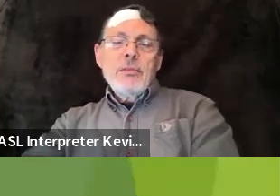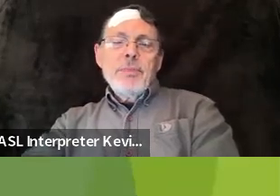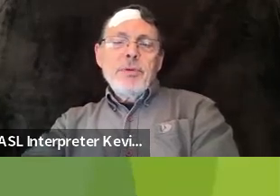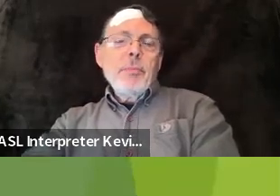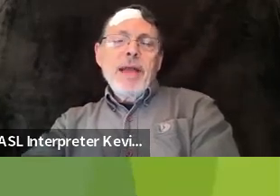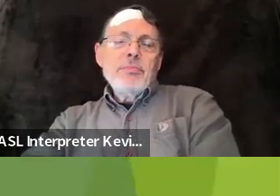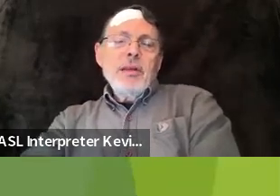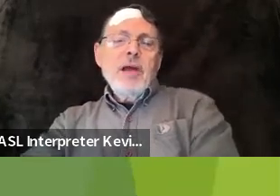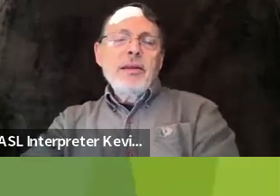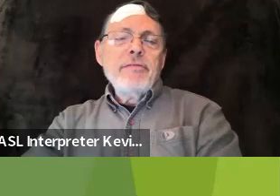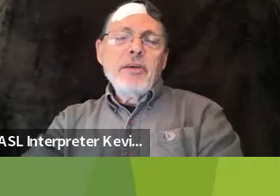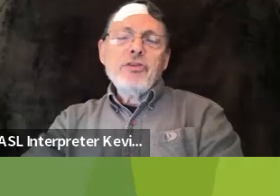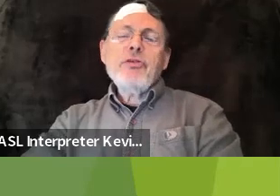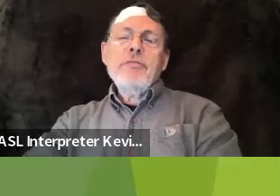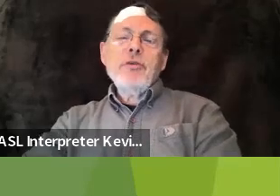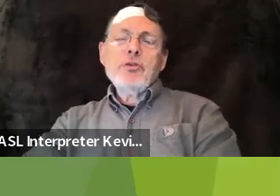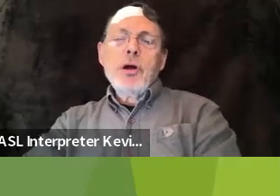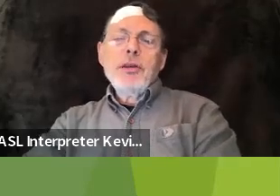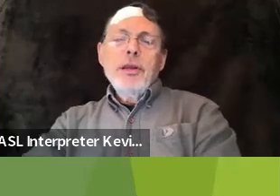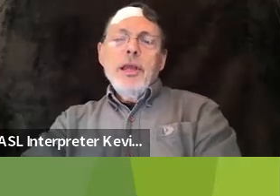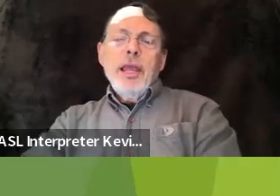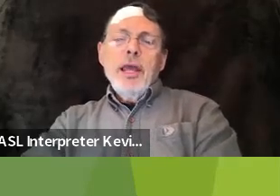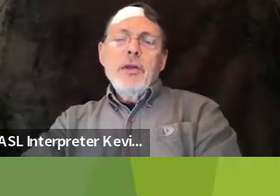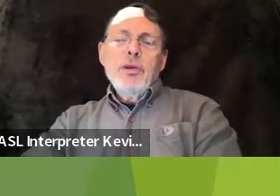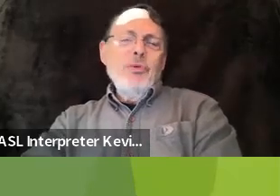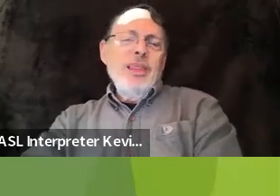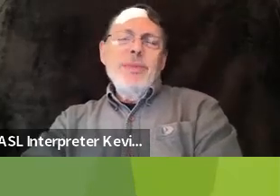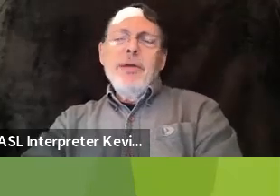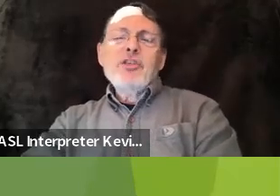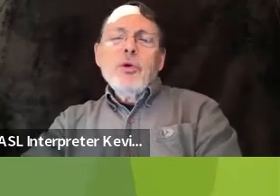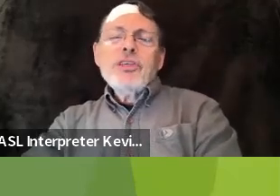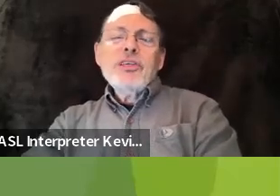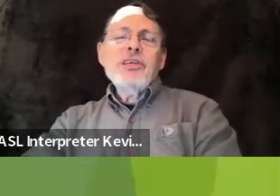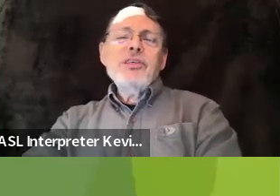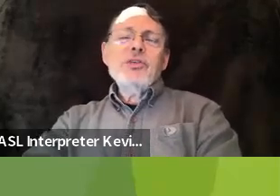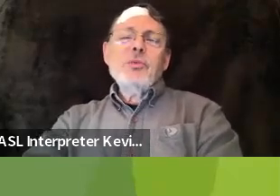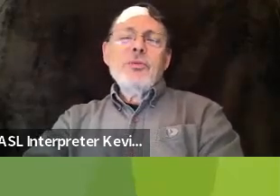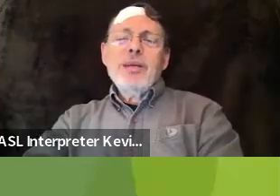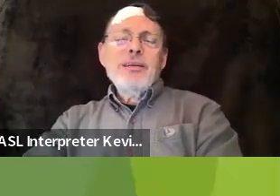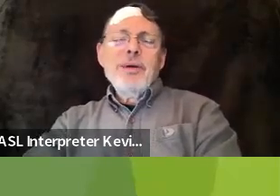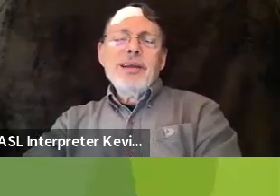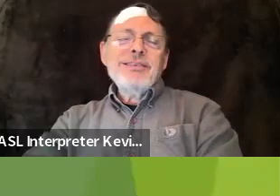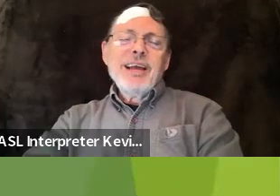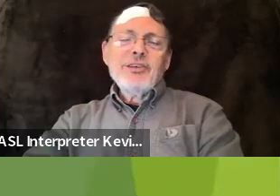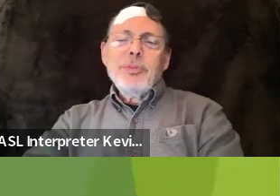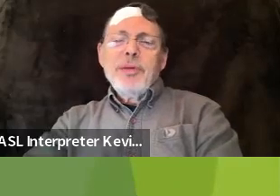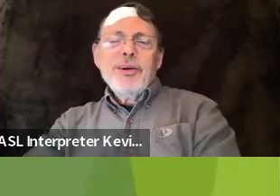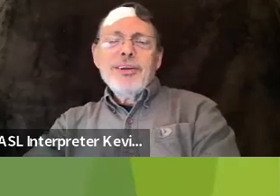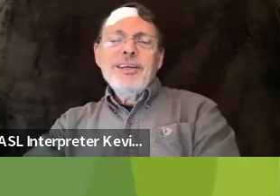the people might not have understood the first one. And what do they mean by sources? What do you mean by disaster preparedness?